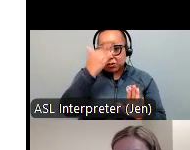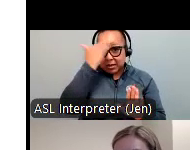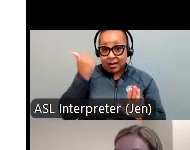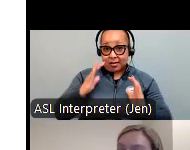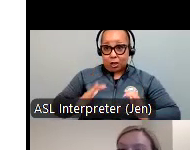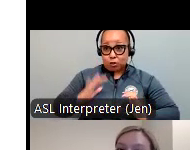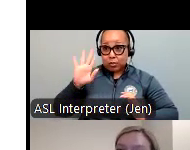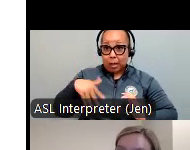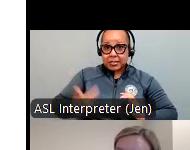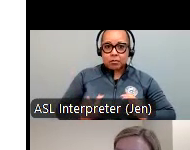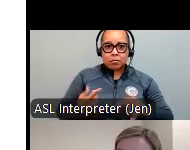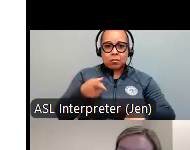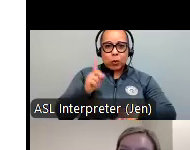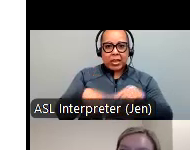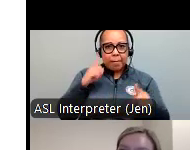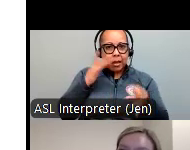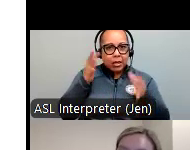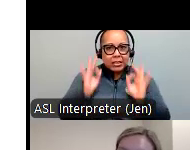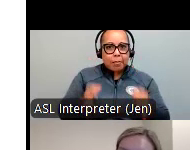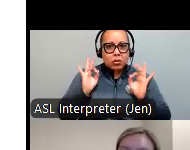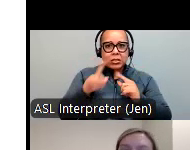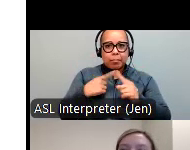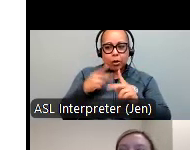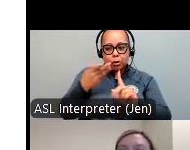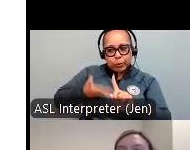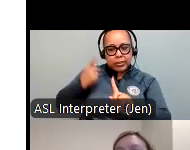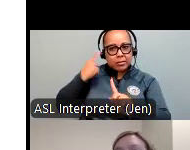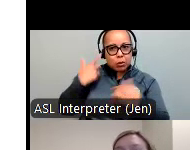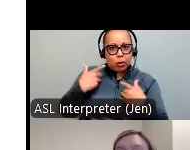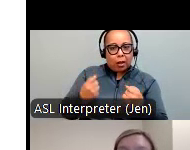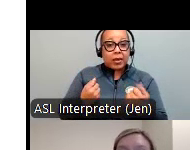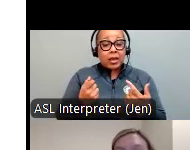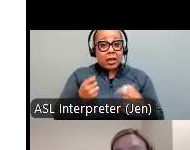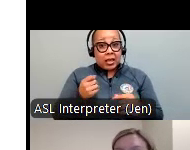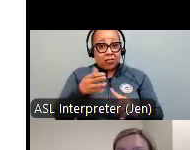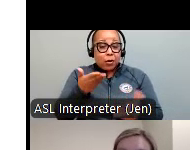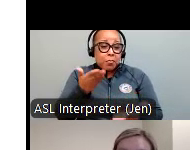upset we can't make assumptions about someone's mental health. If someone is maybe upset,